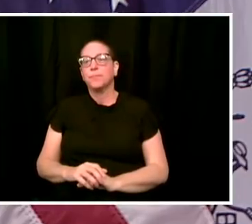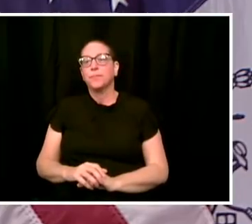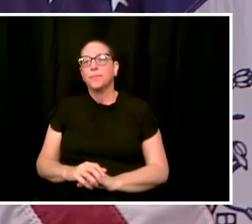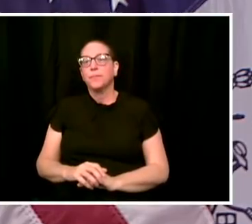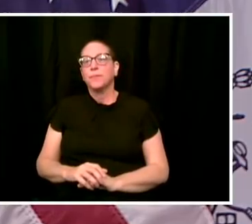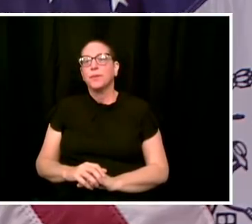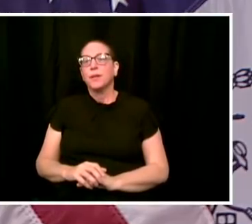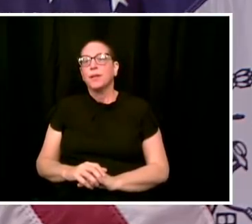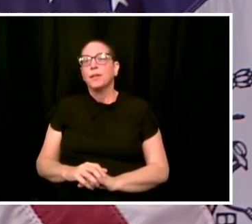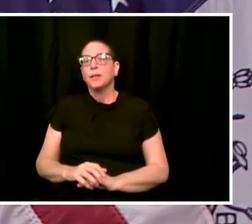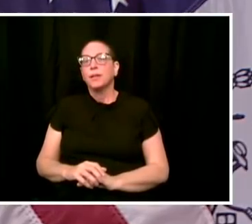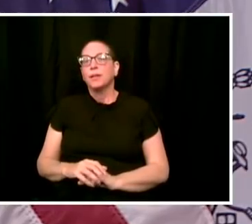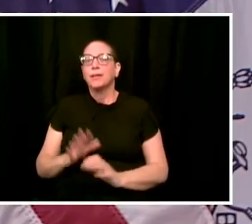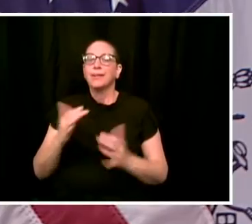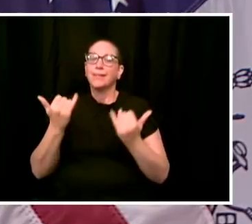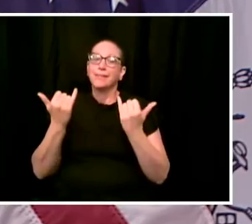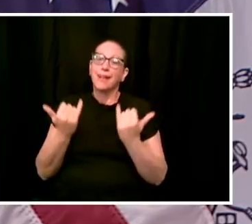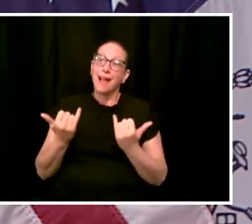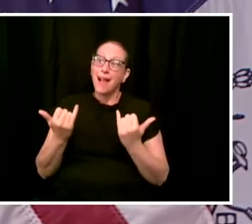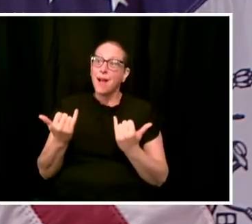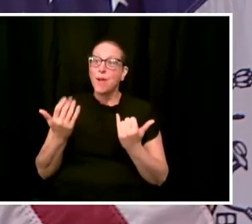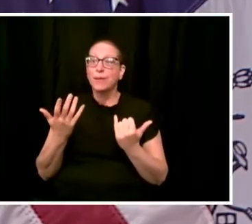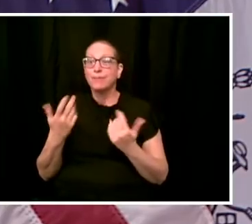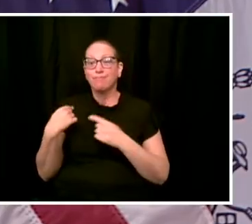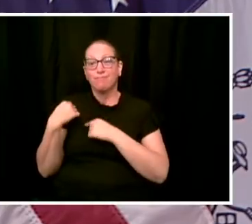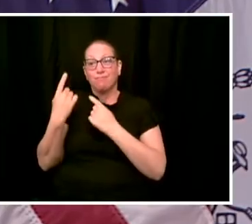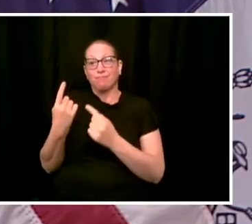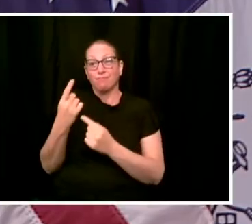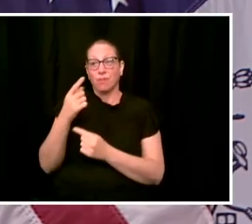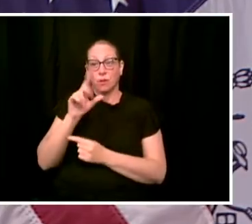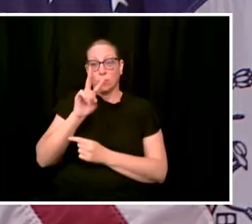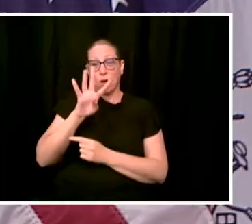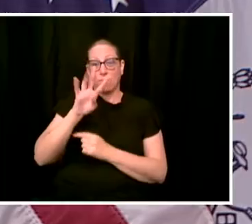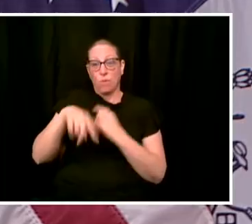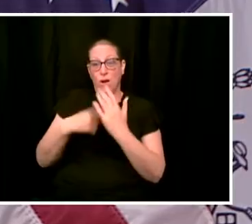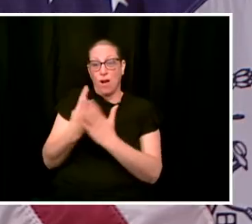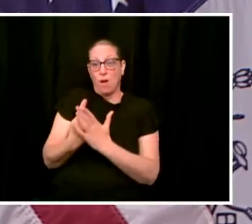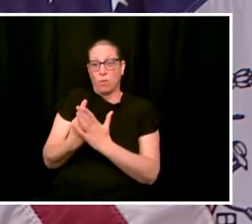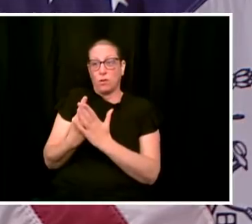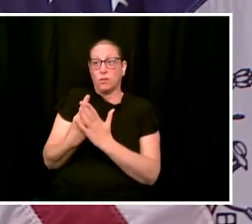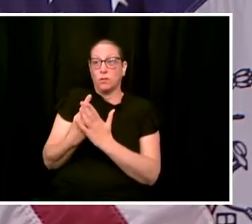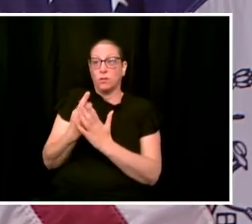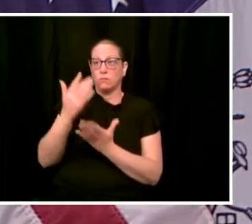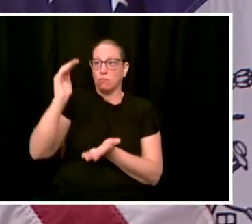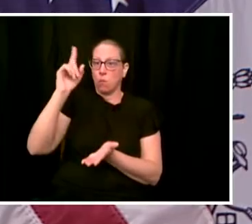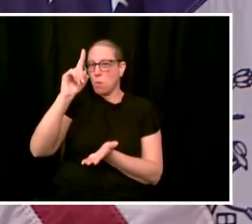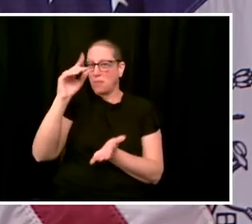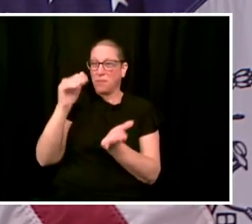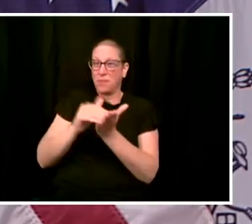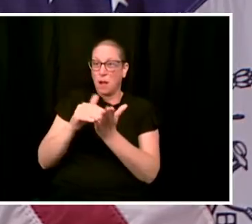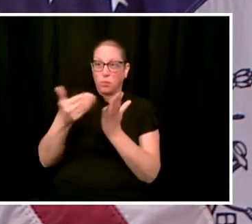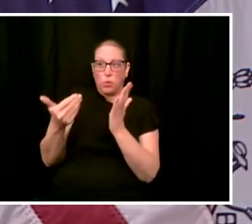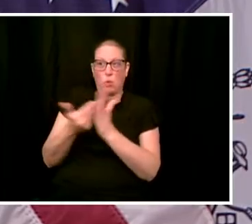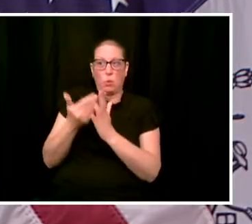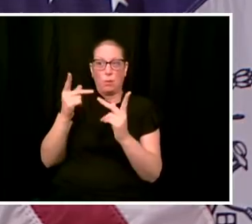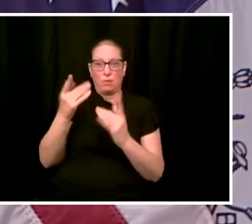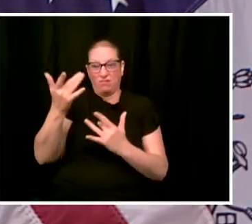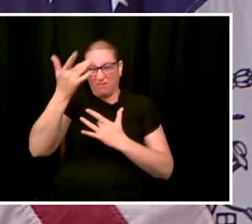OPEPL AERUNOD THEM TO EXERCISE A LOFT CARE AND CAUTION. WHERE YOU KNOW WE'RE AT A POINT